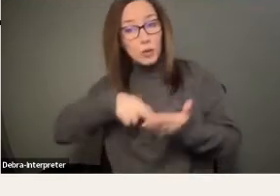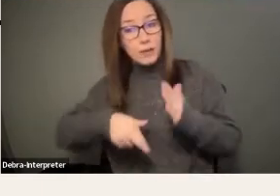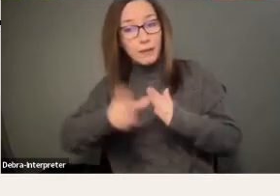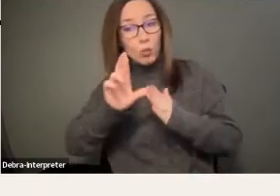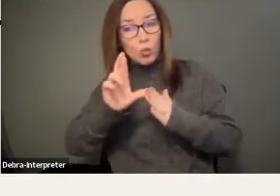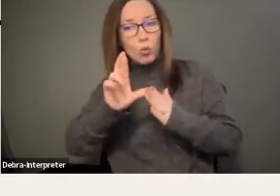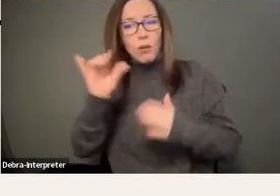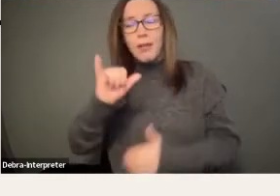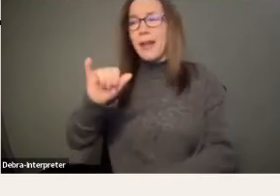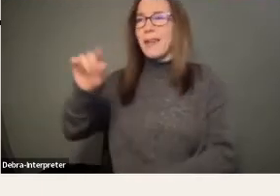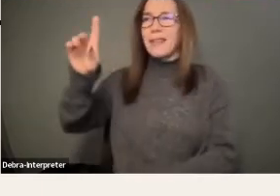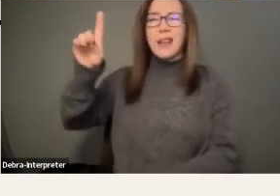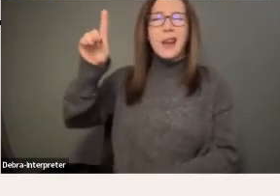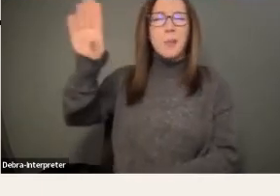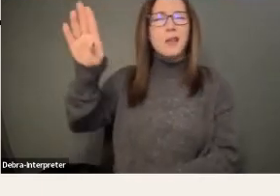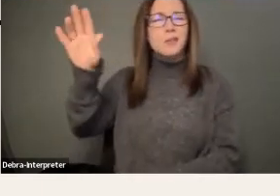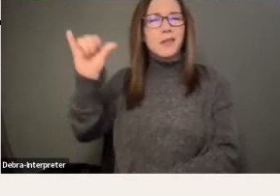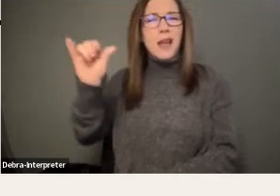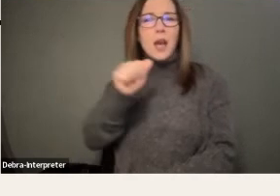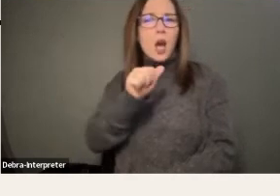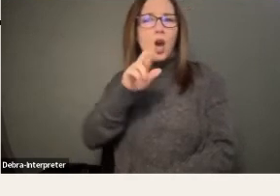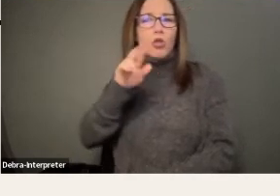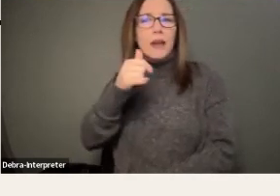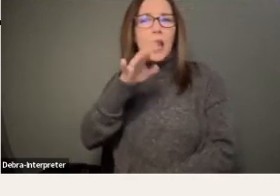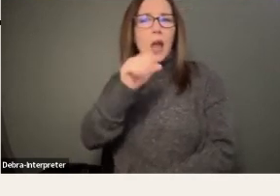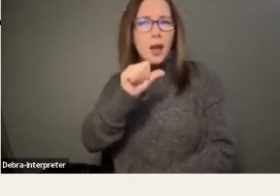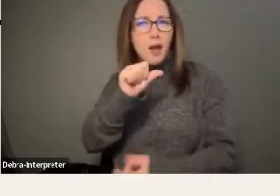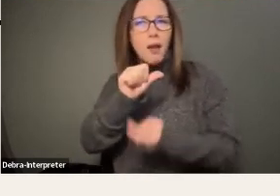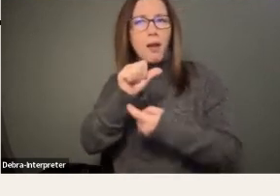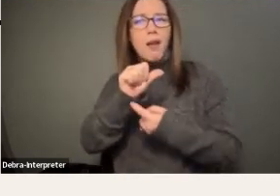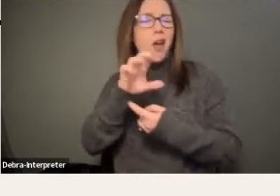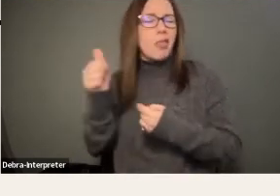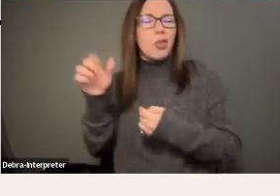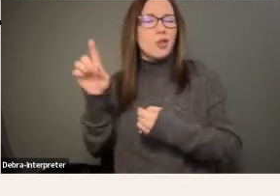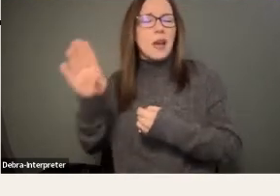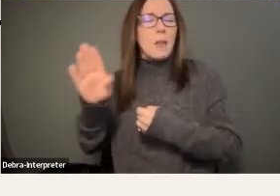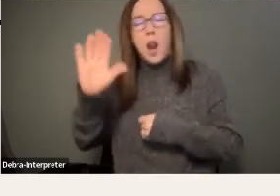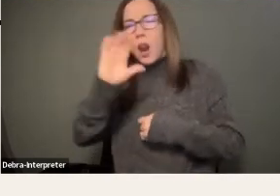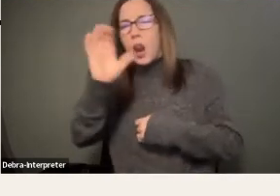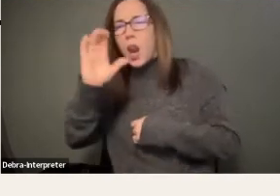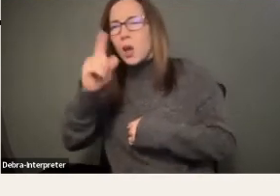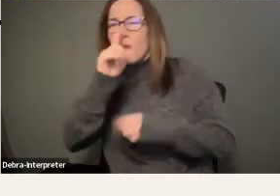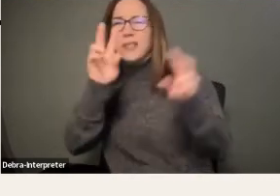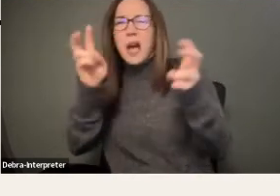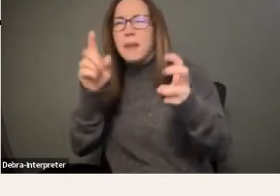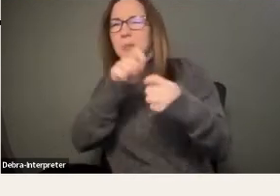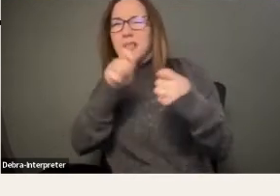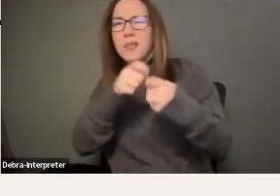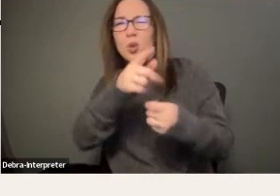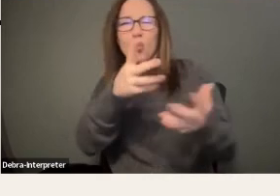intensive research, we do offer support for doing literature reviewing so that is looking at database